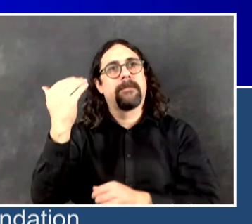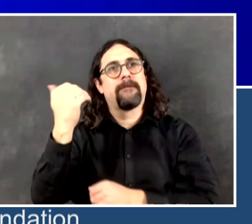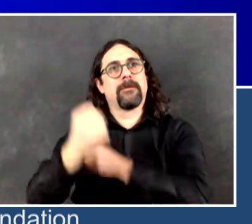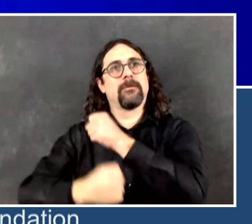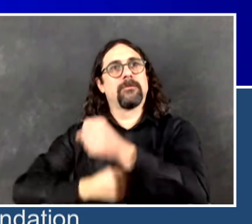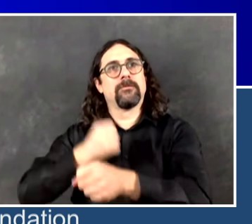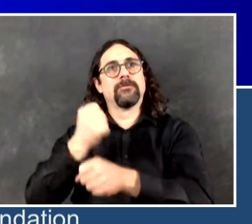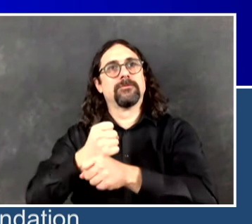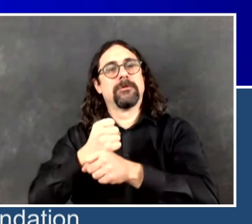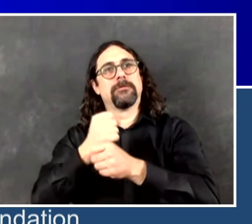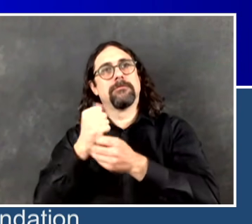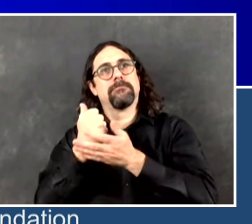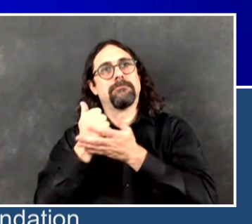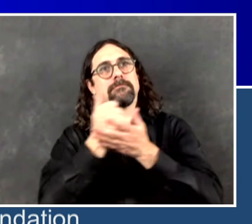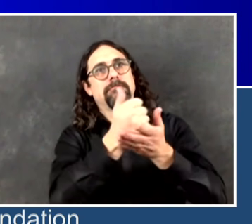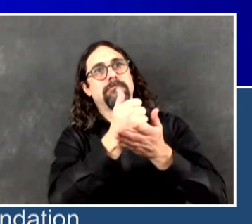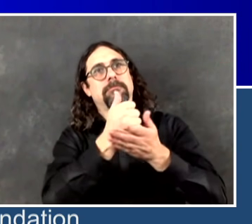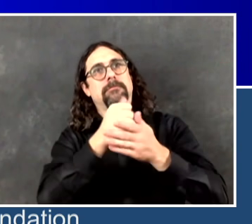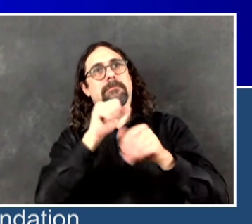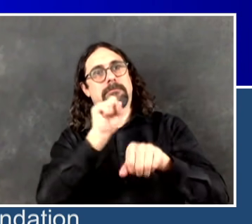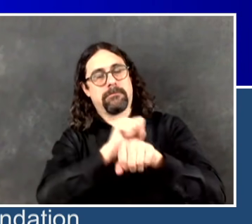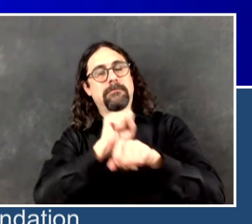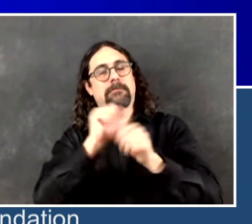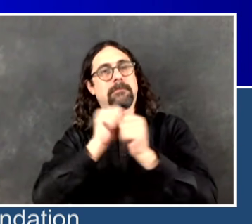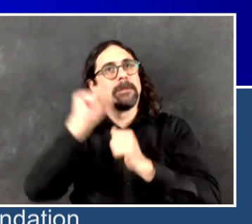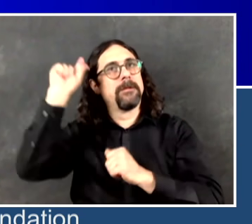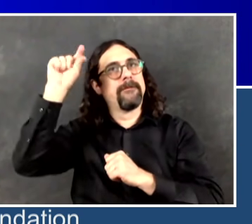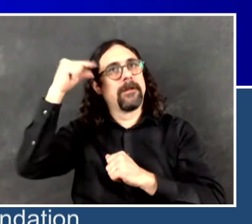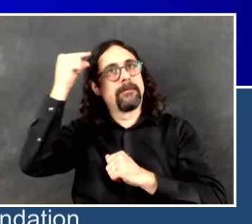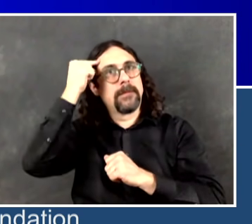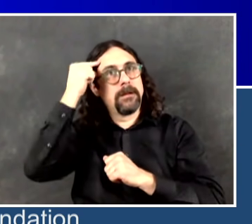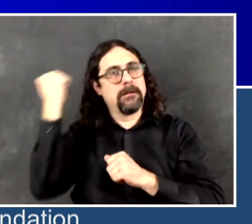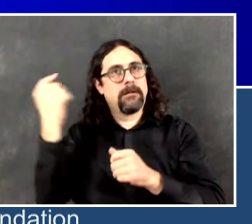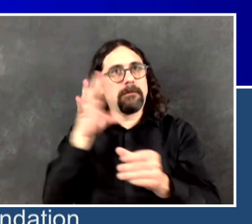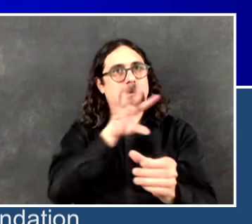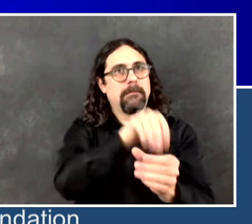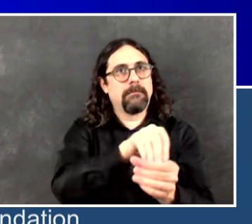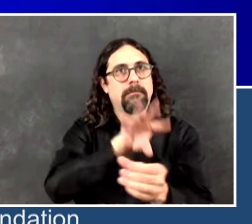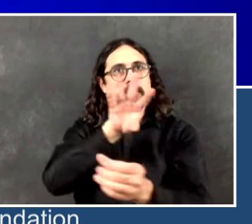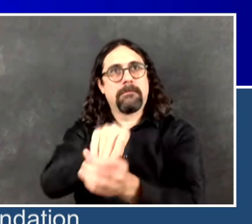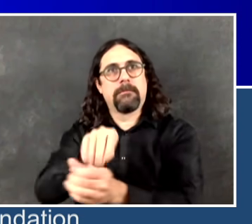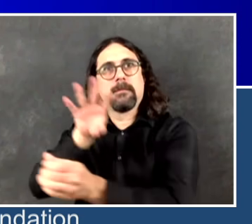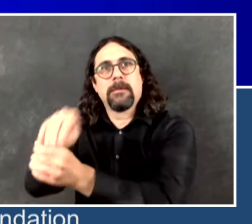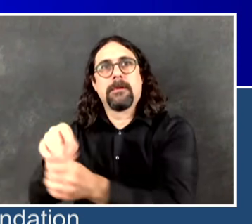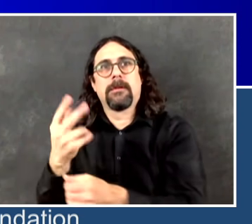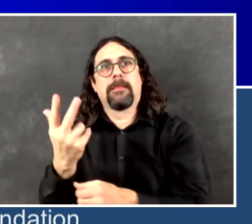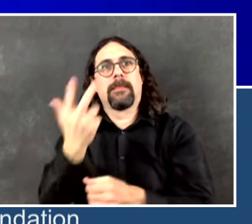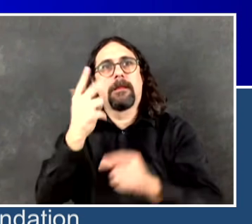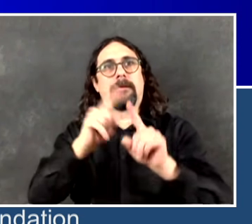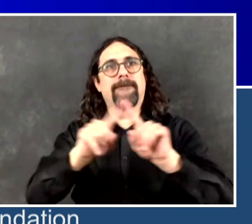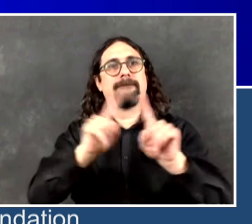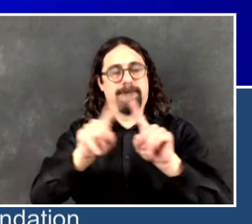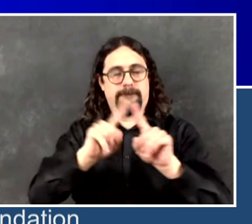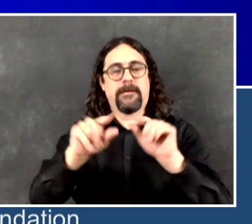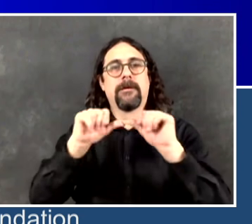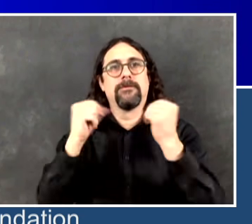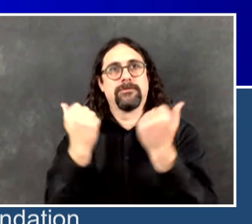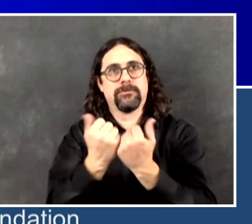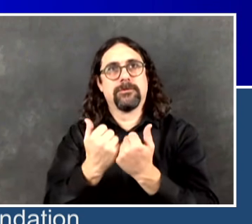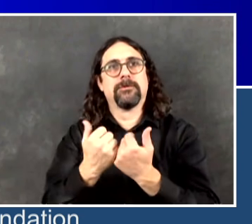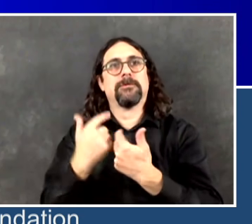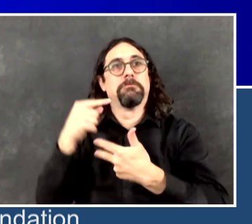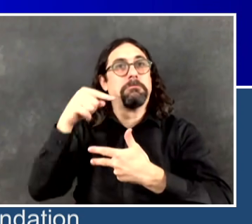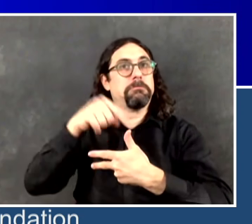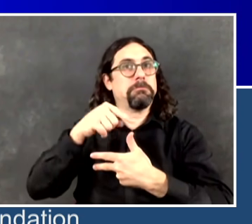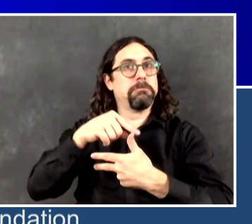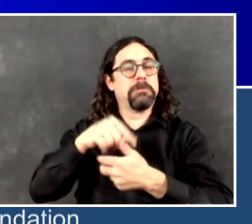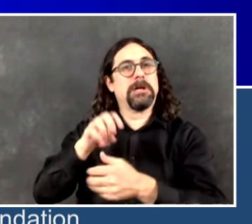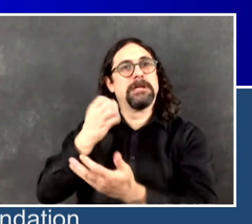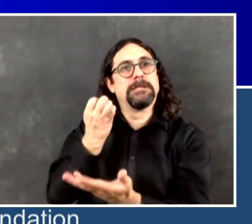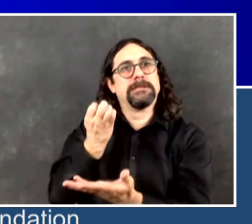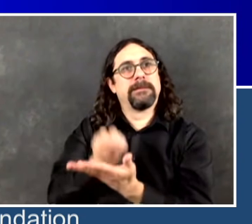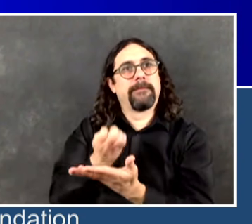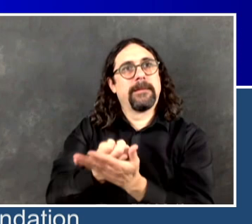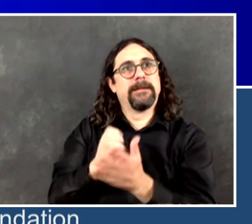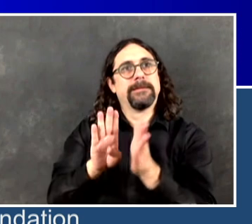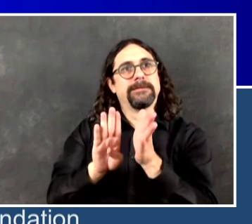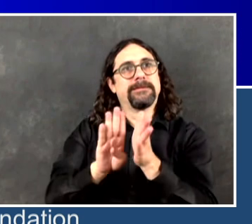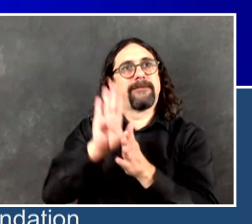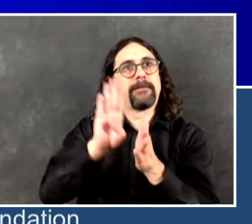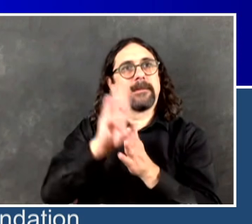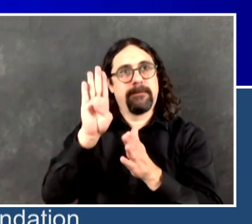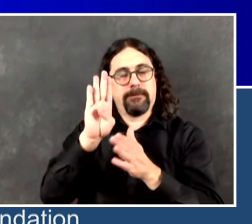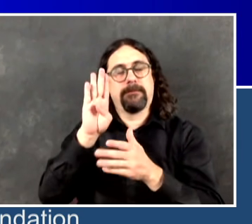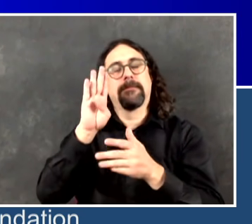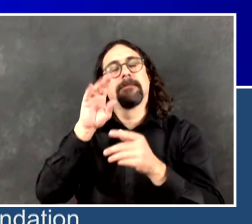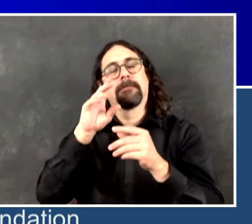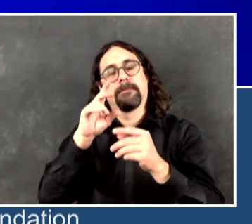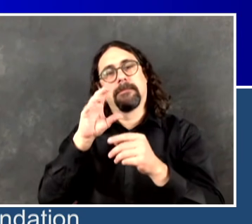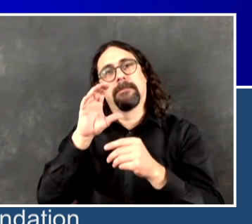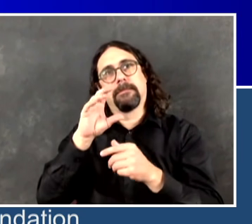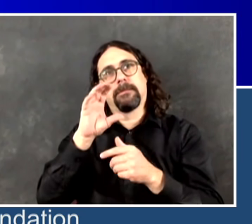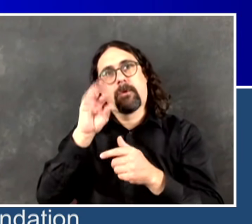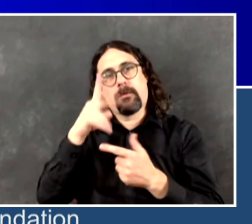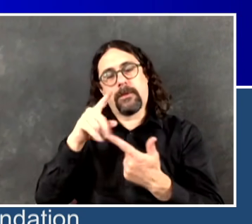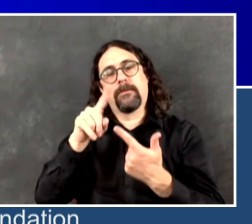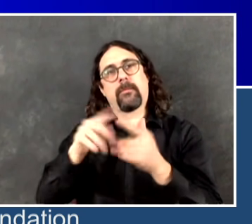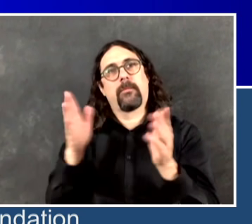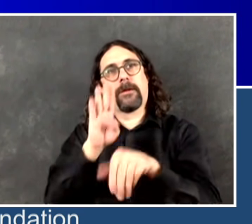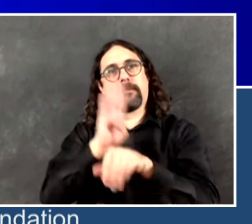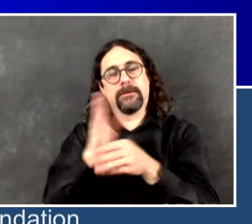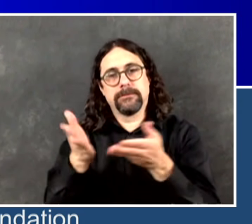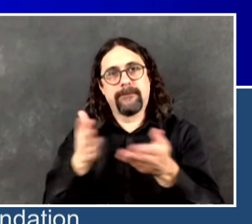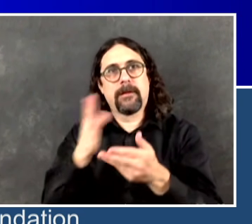SHE LEAD THREE